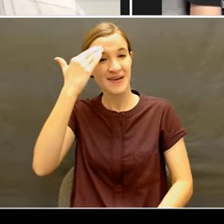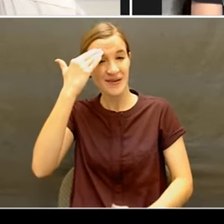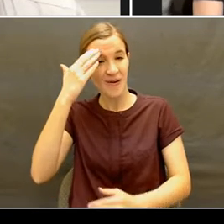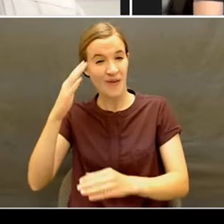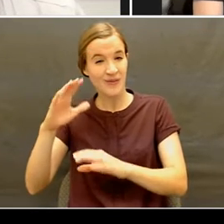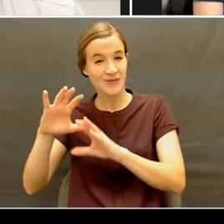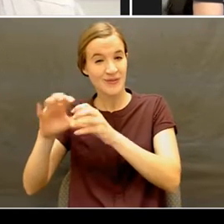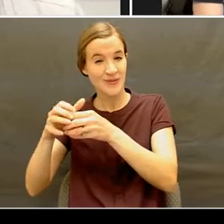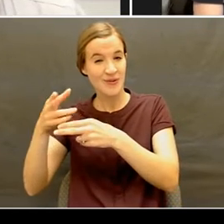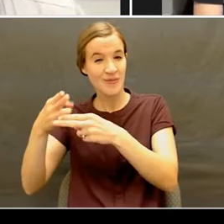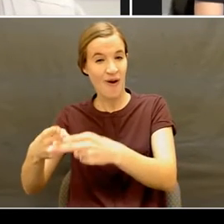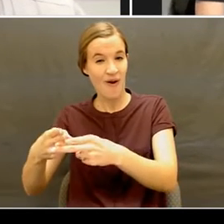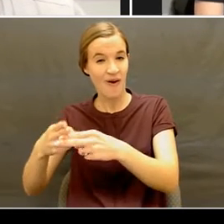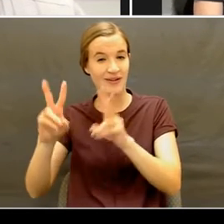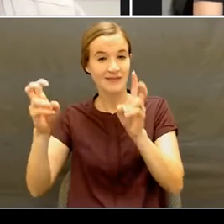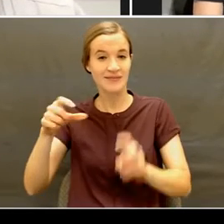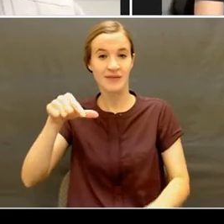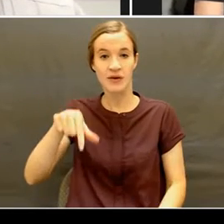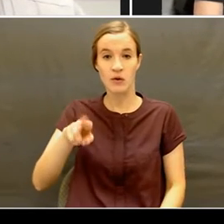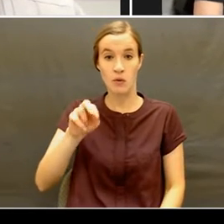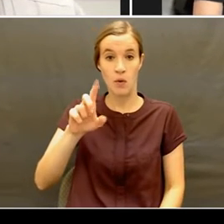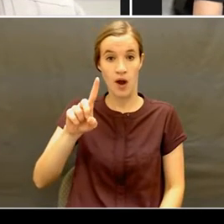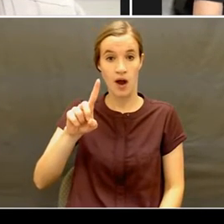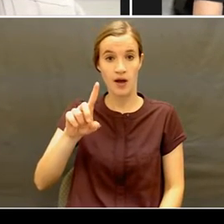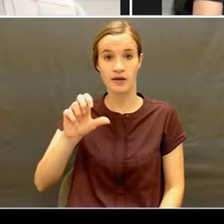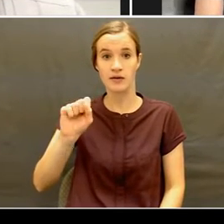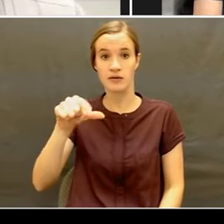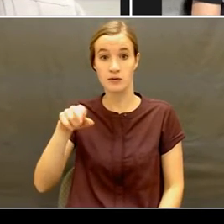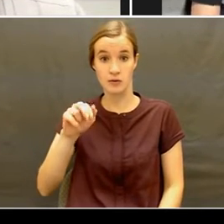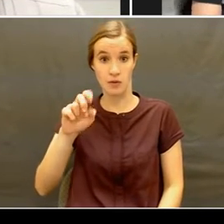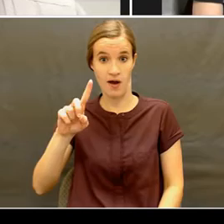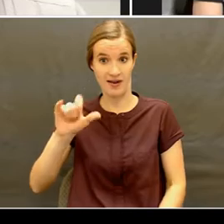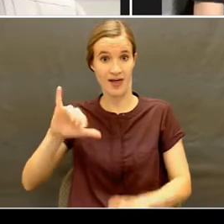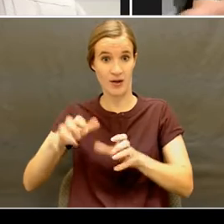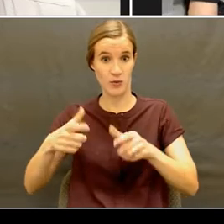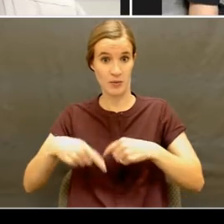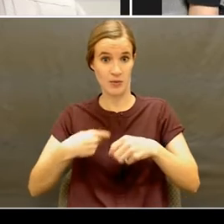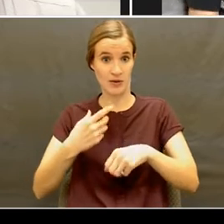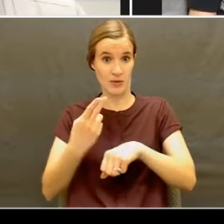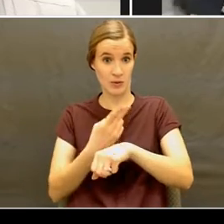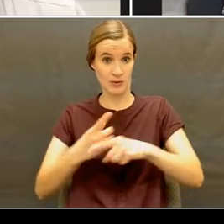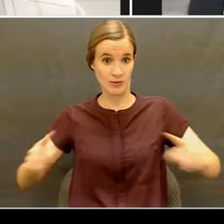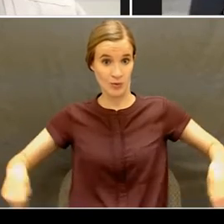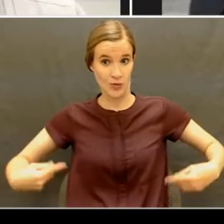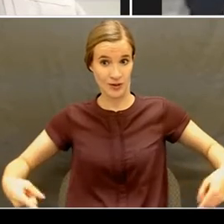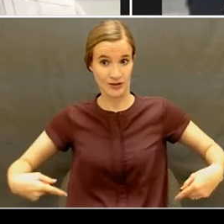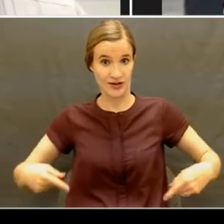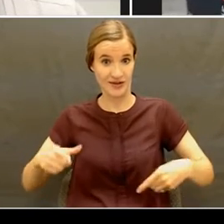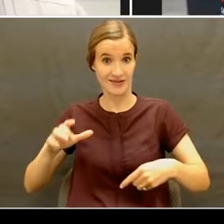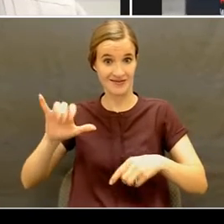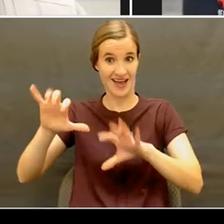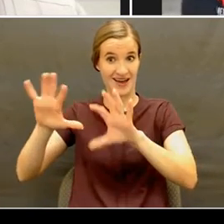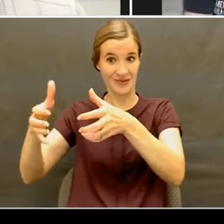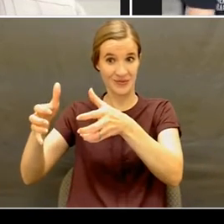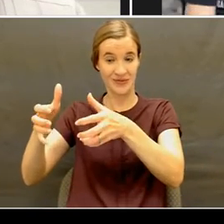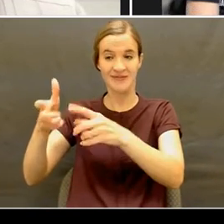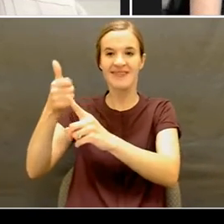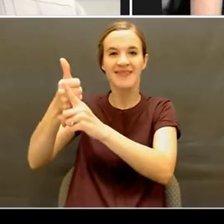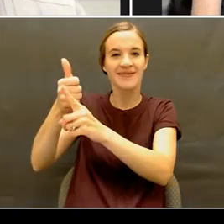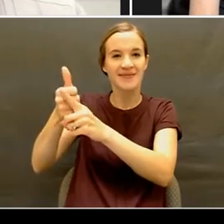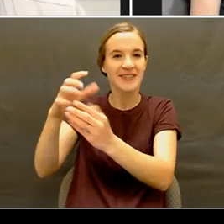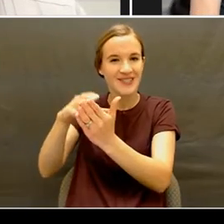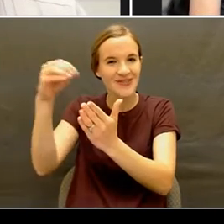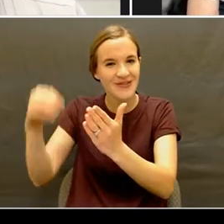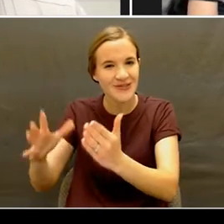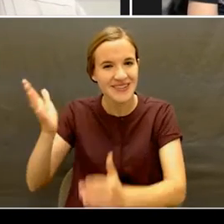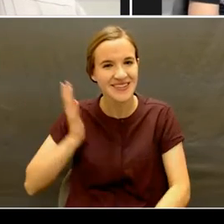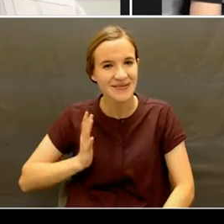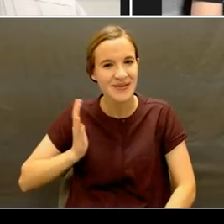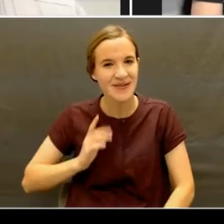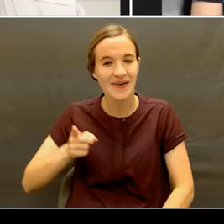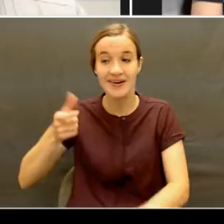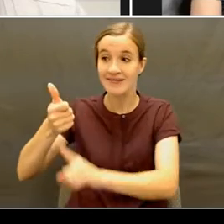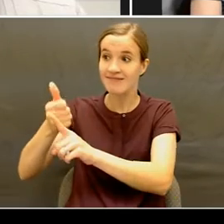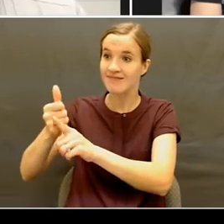were students they were young students that wanted accessibility in the, in the dorms, and in their